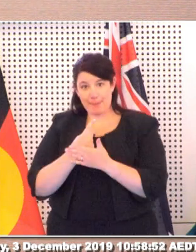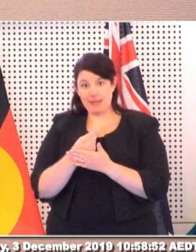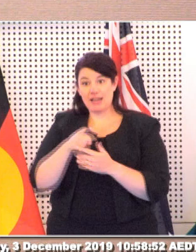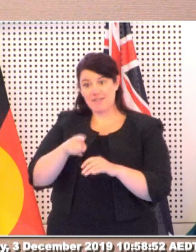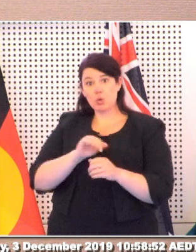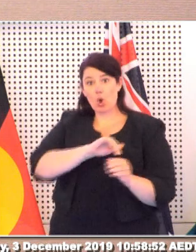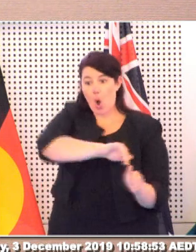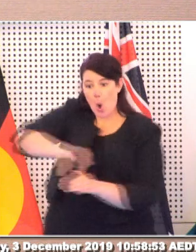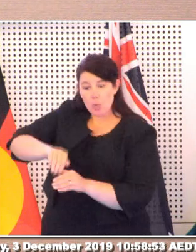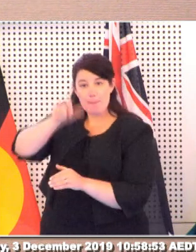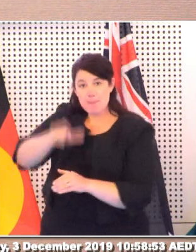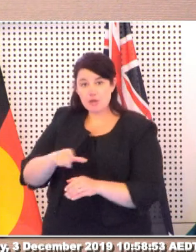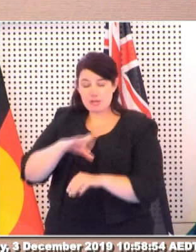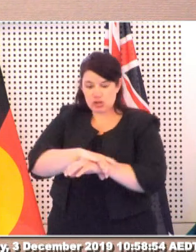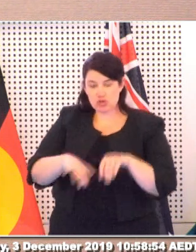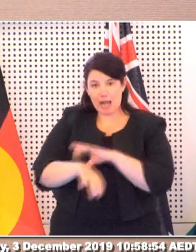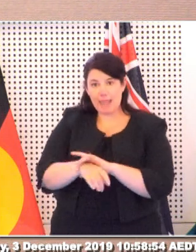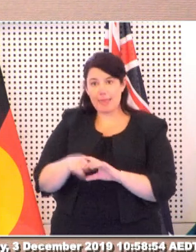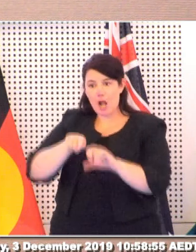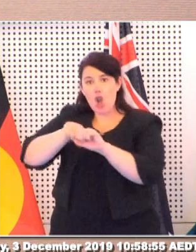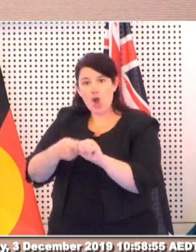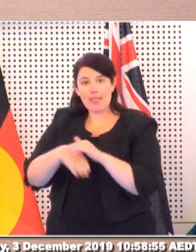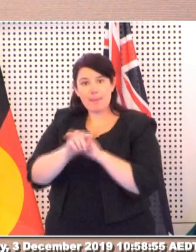someone back, restraining them, doing these things, as opposed to just simply